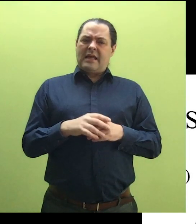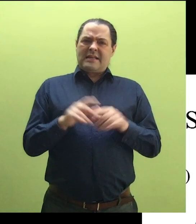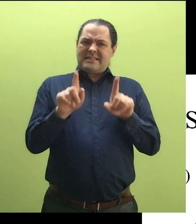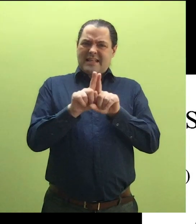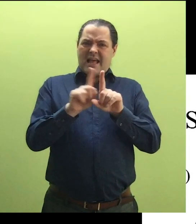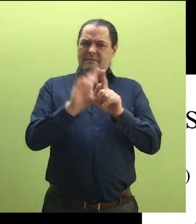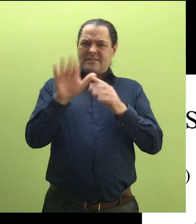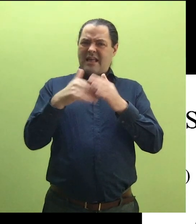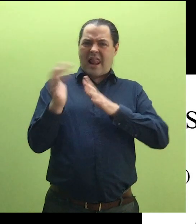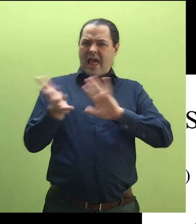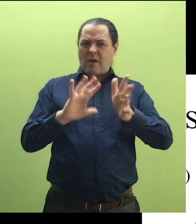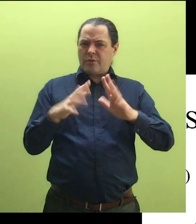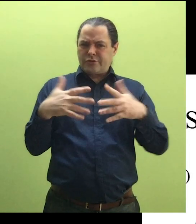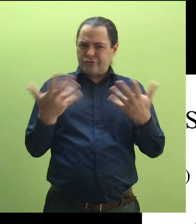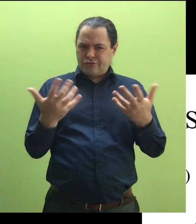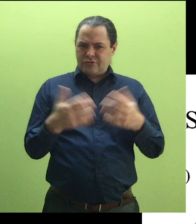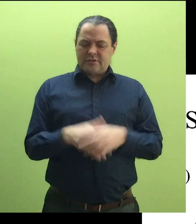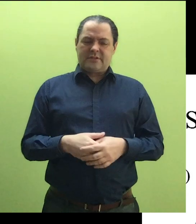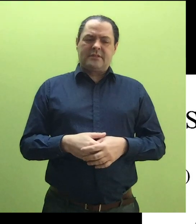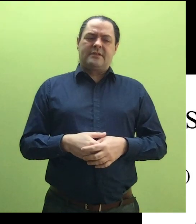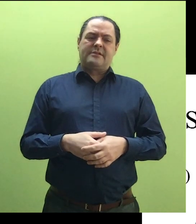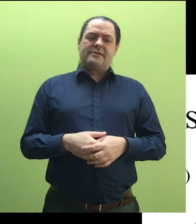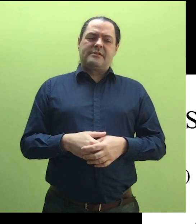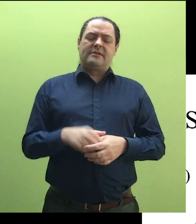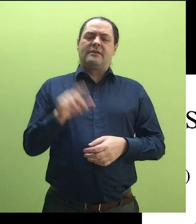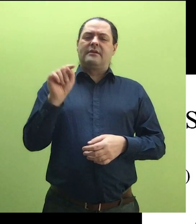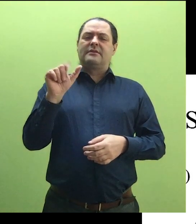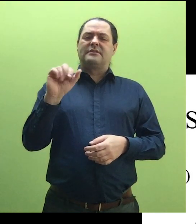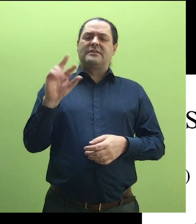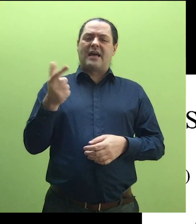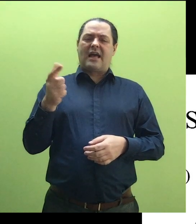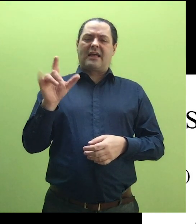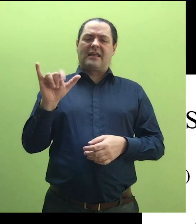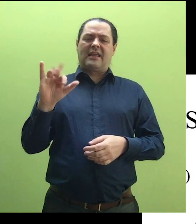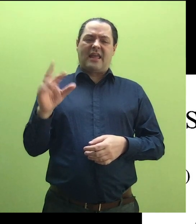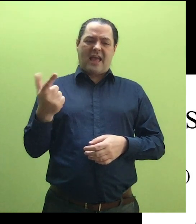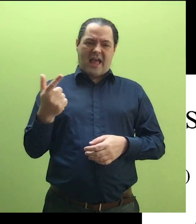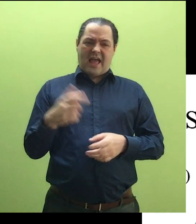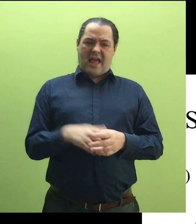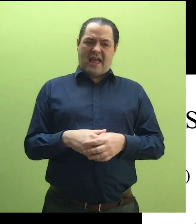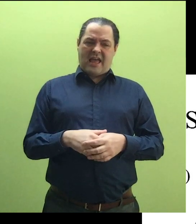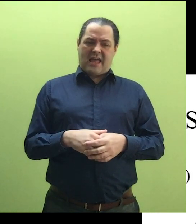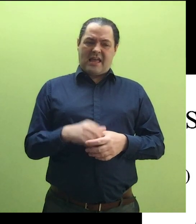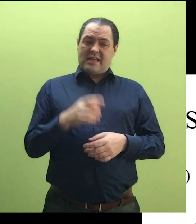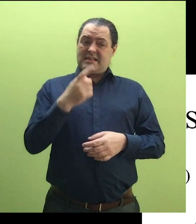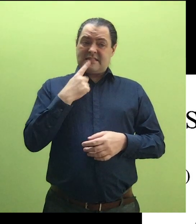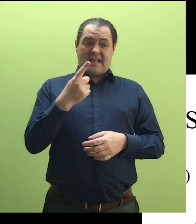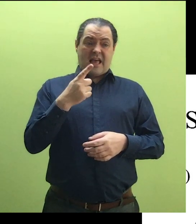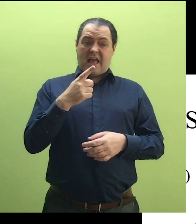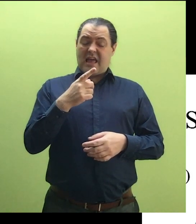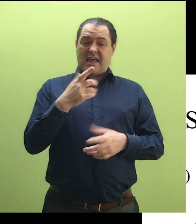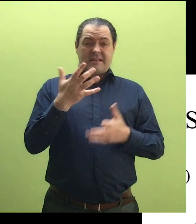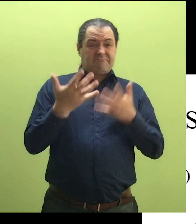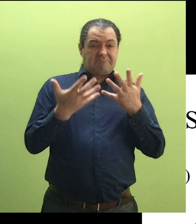this in a sign language. Tang & Yang note that there is no consensus as to whether these multi- predicative structures